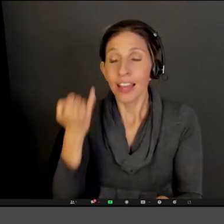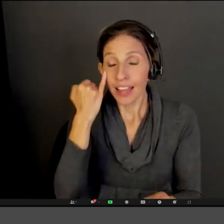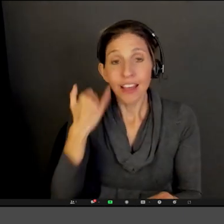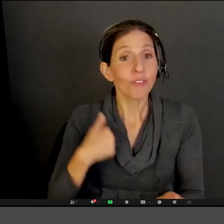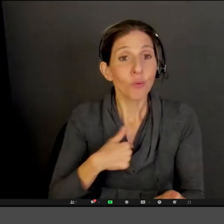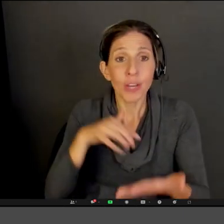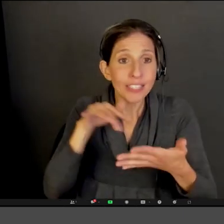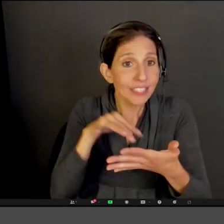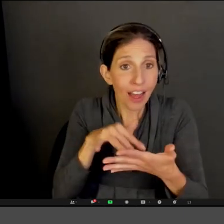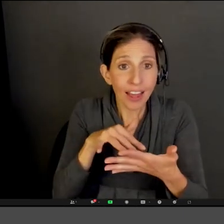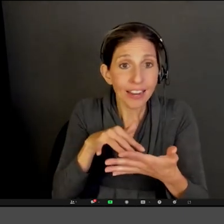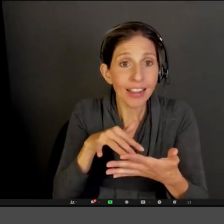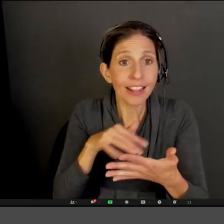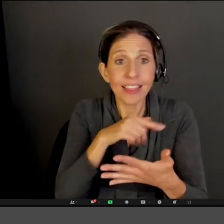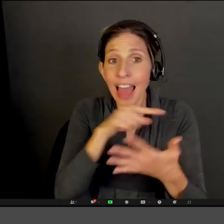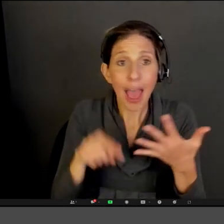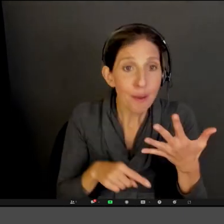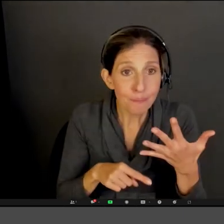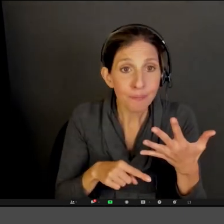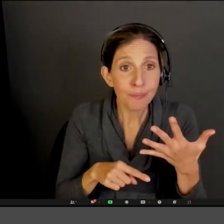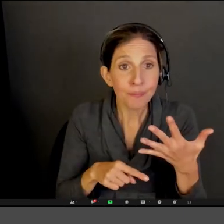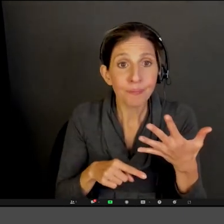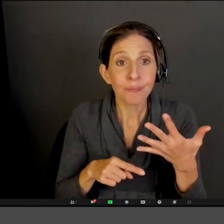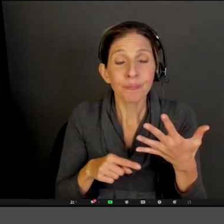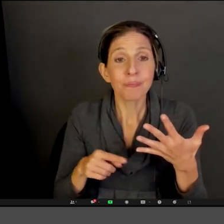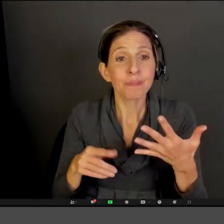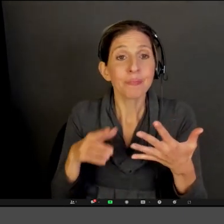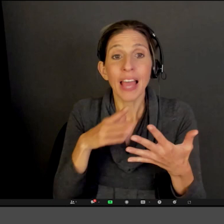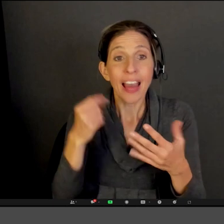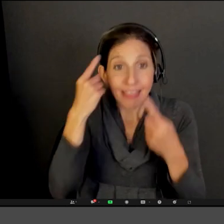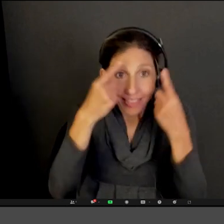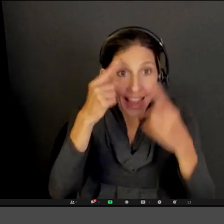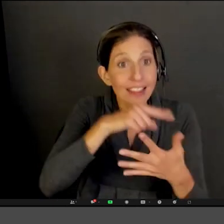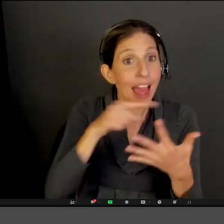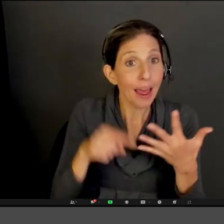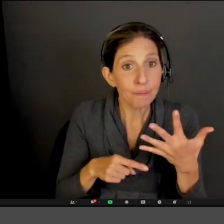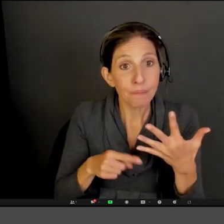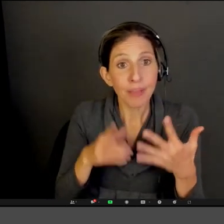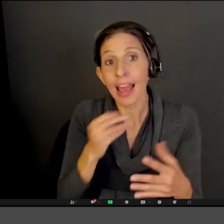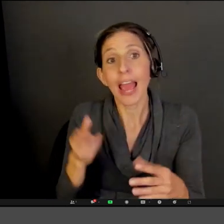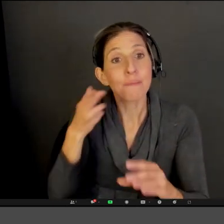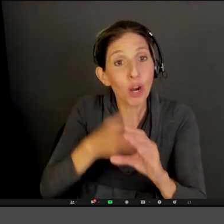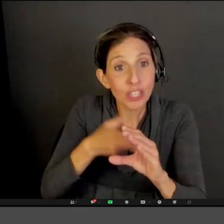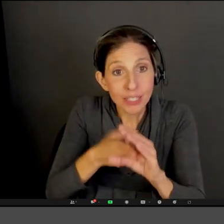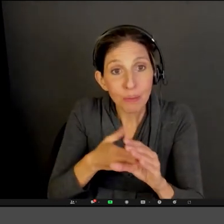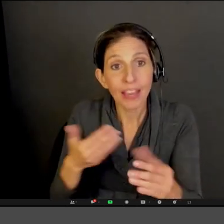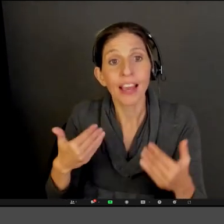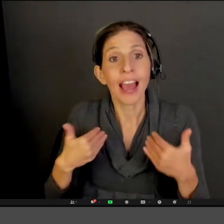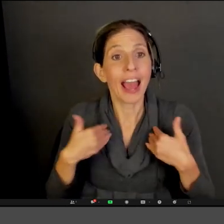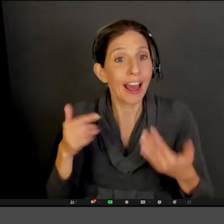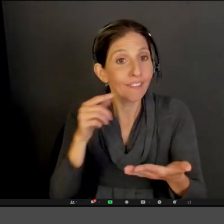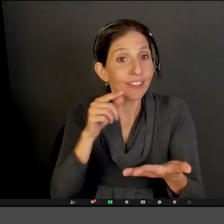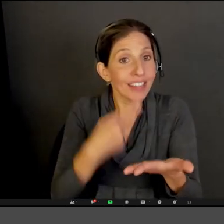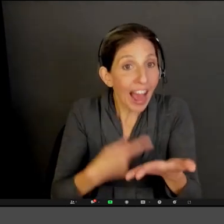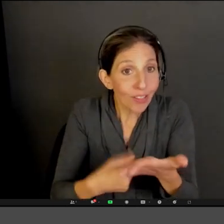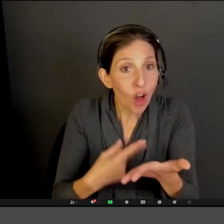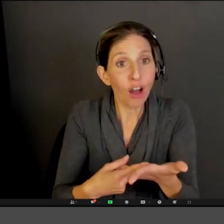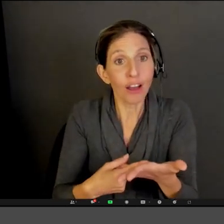AND HAVE THOSE DIALOGS THAT WRITING AND THAT COMMITMENT.